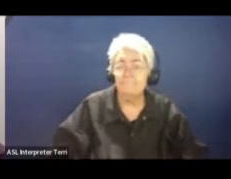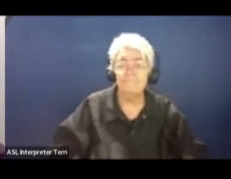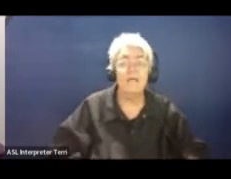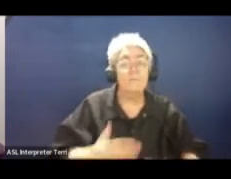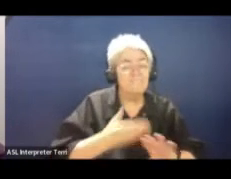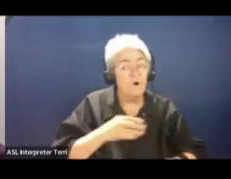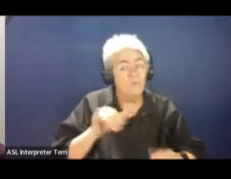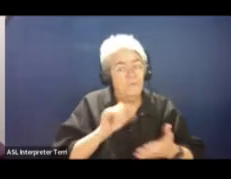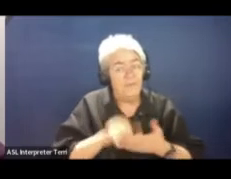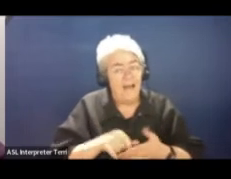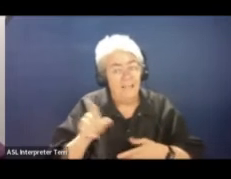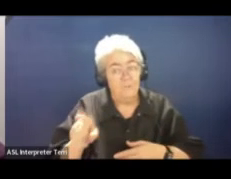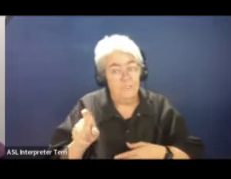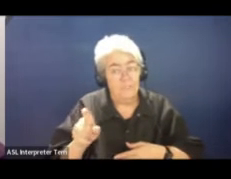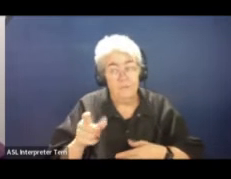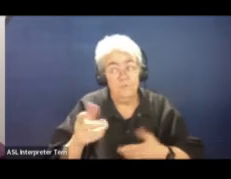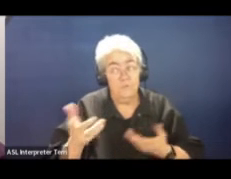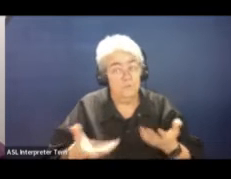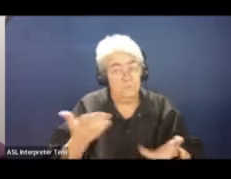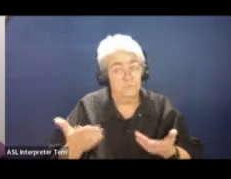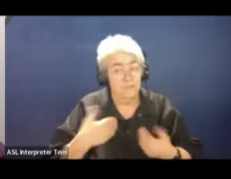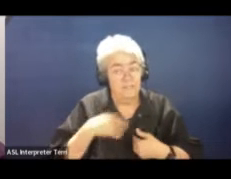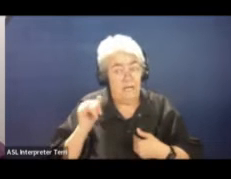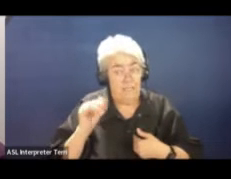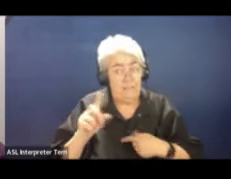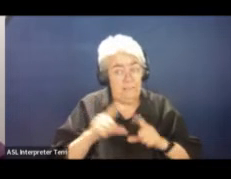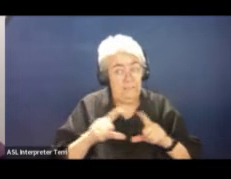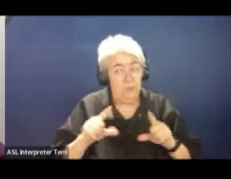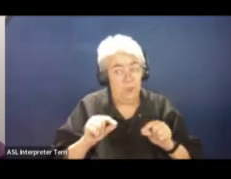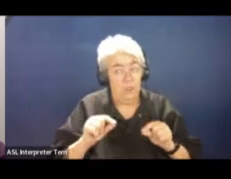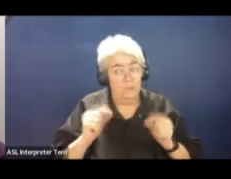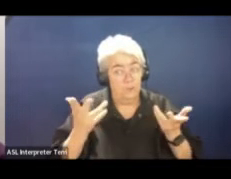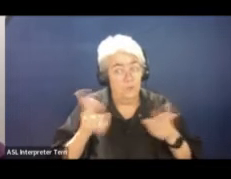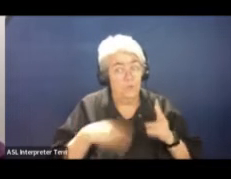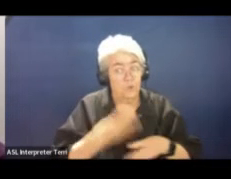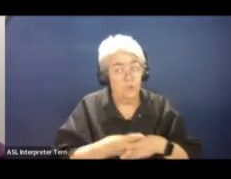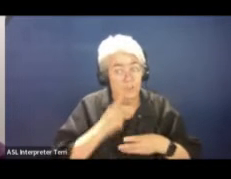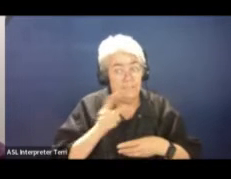really need to get you an ID card so that the world knows who you are. And connecting the